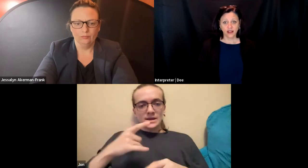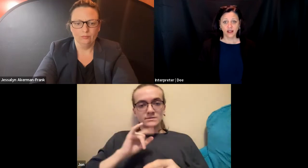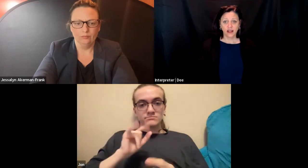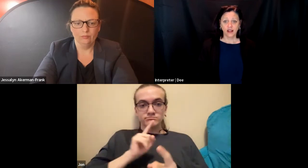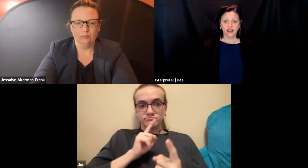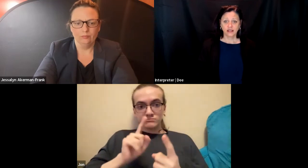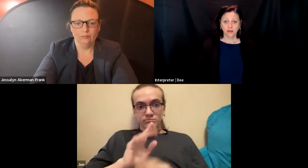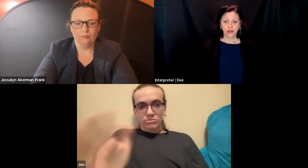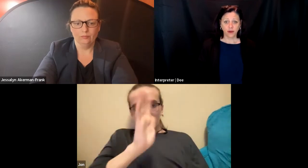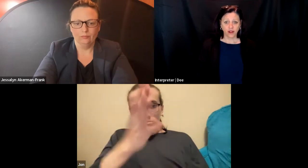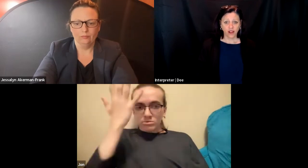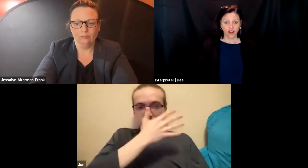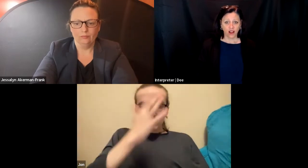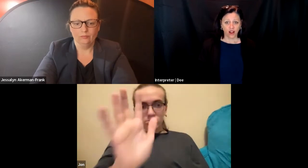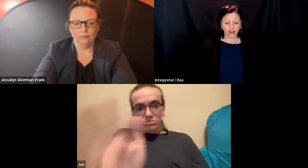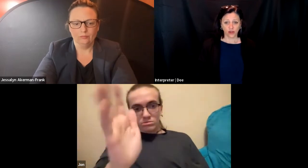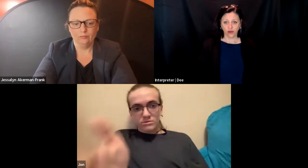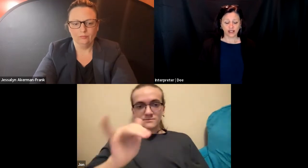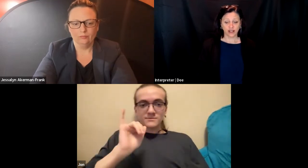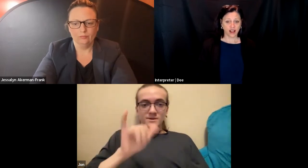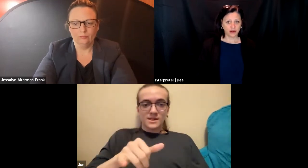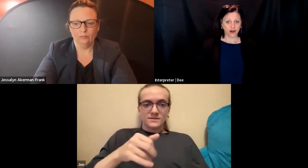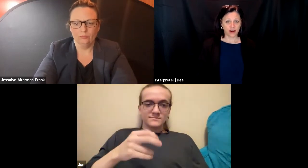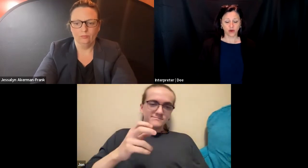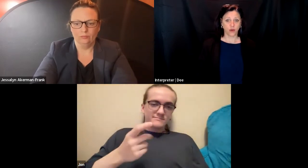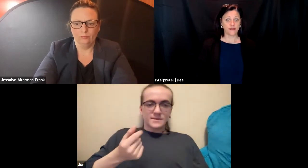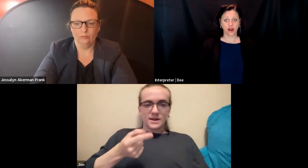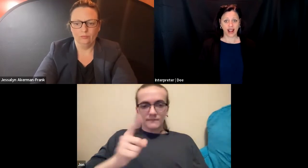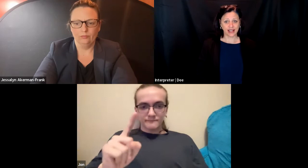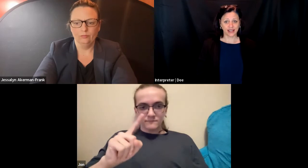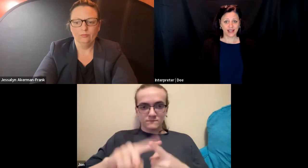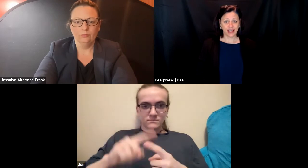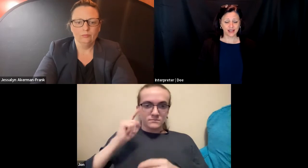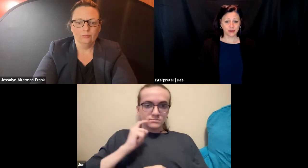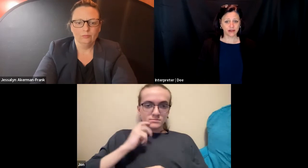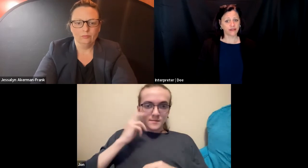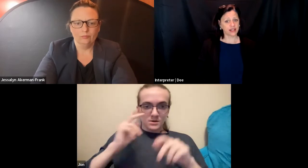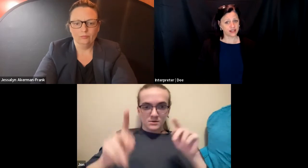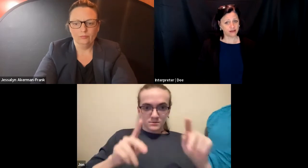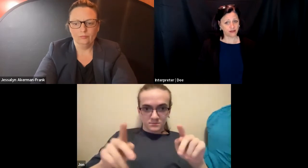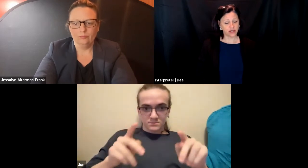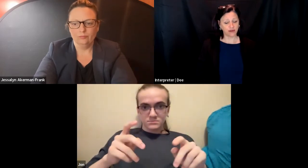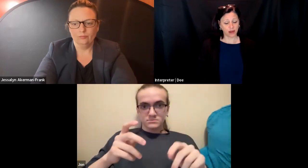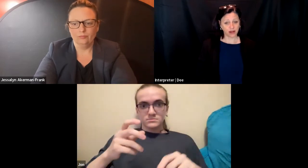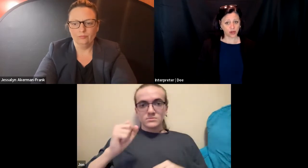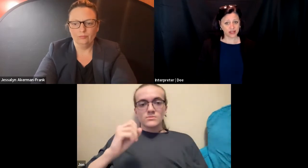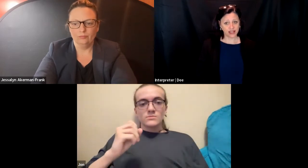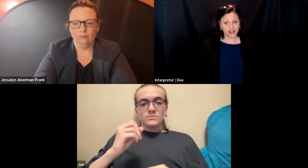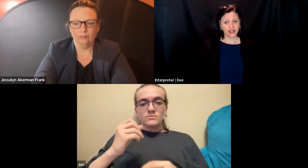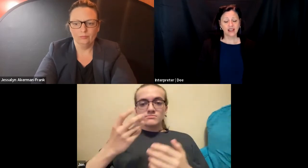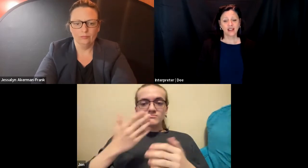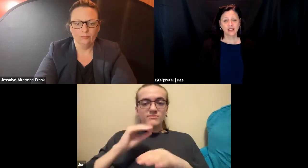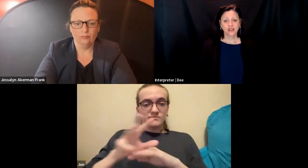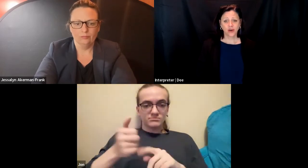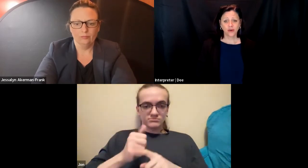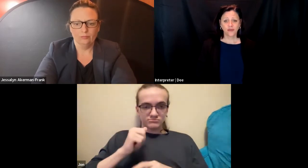Never assume.